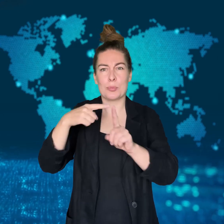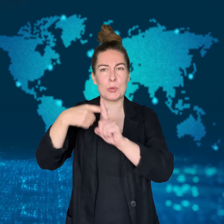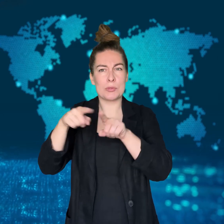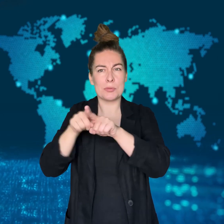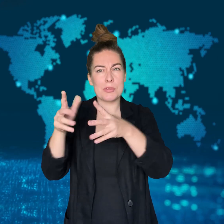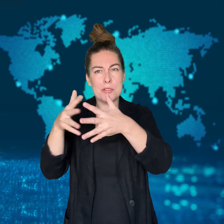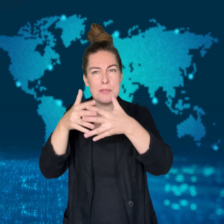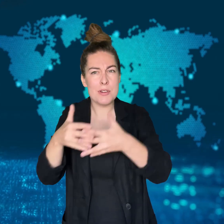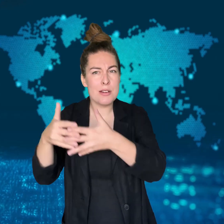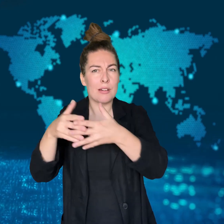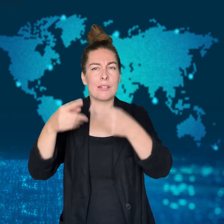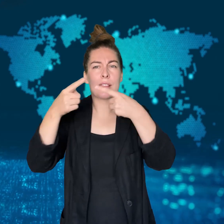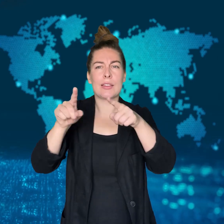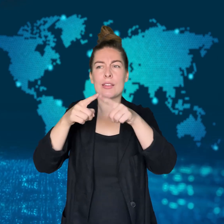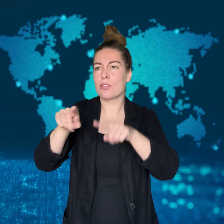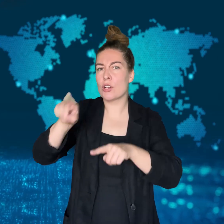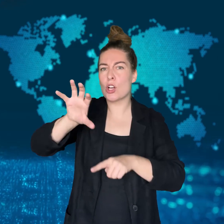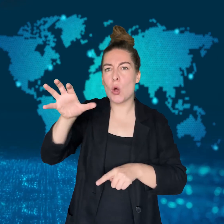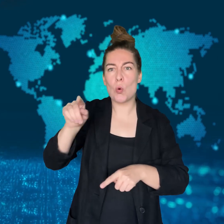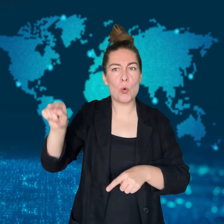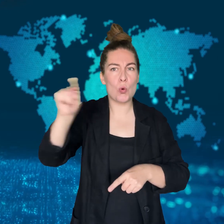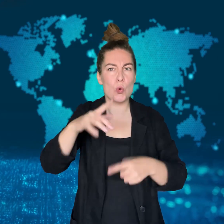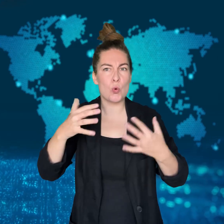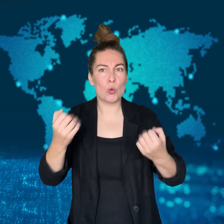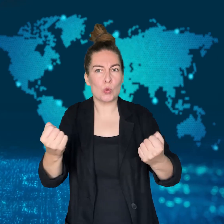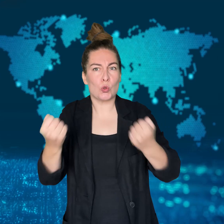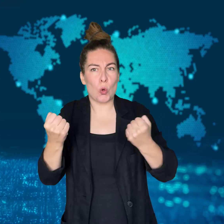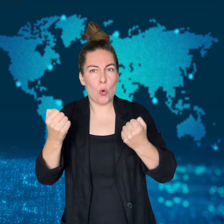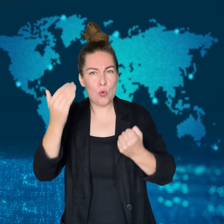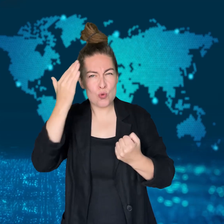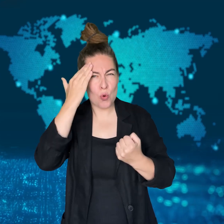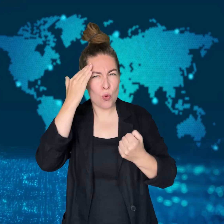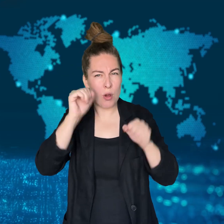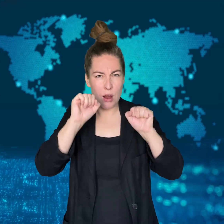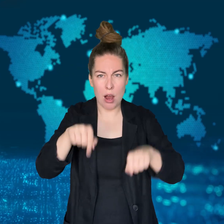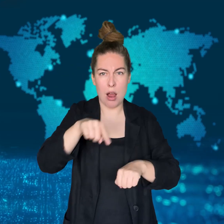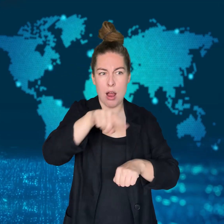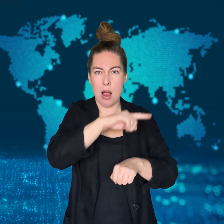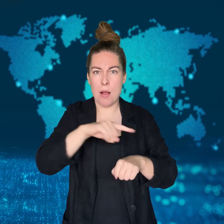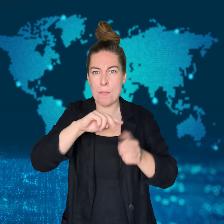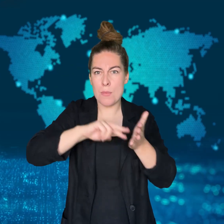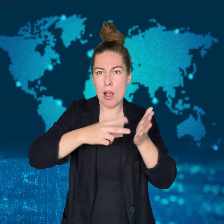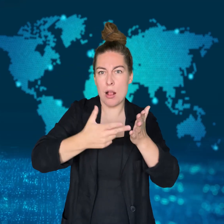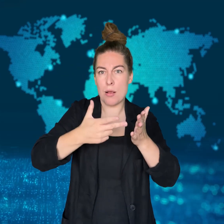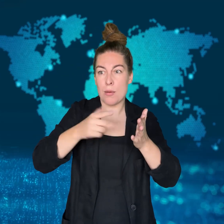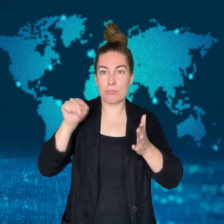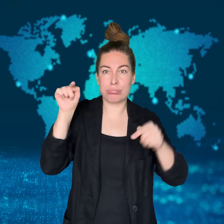They had masses of people and weapons ready to